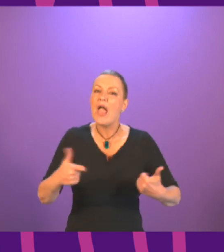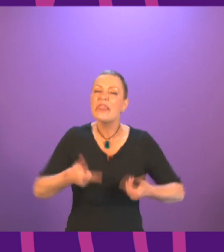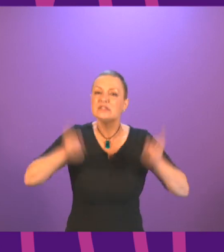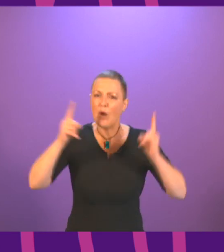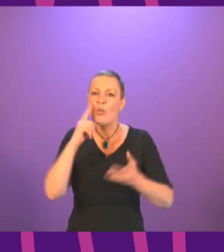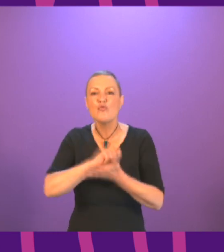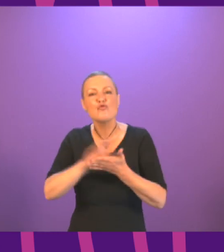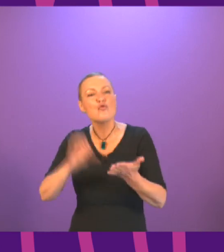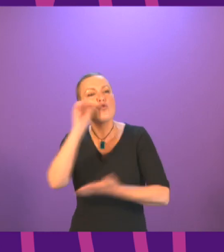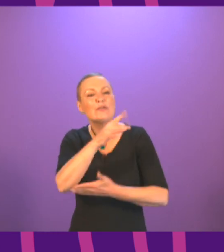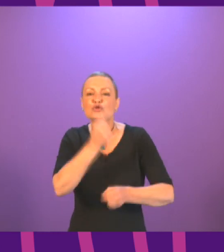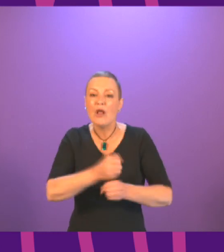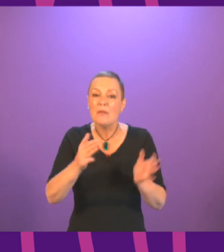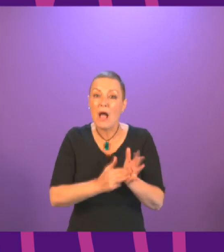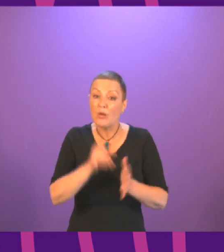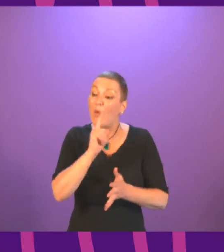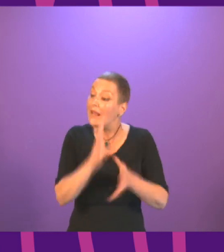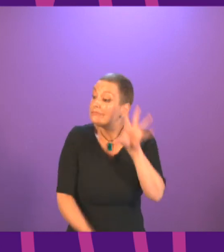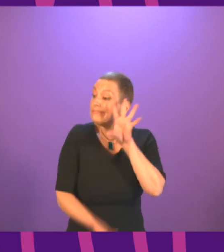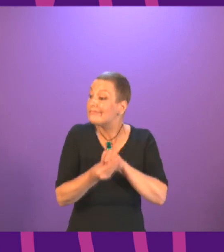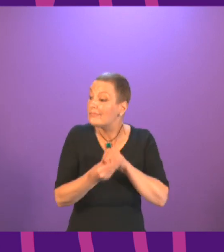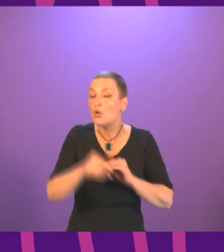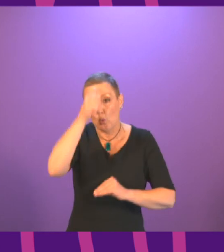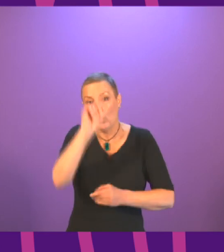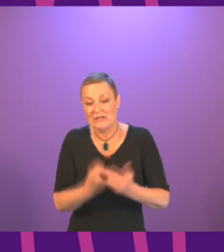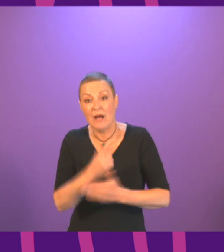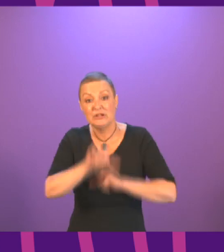Secretary for Health and Sport write to Gillian Martin when we have reached a conclusion.